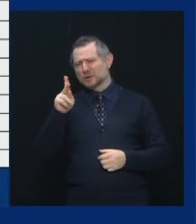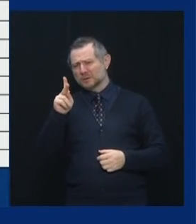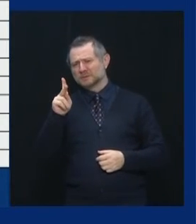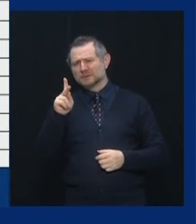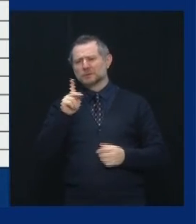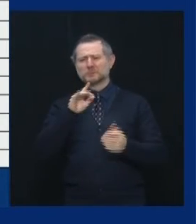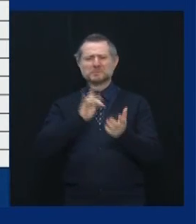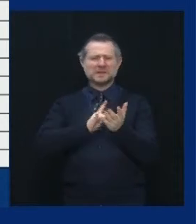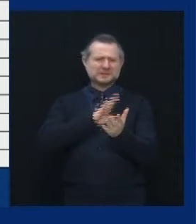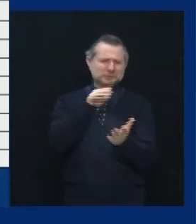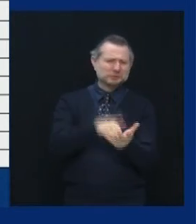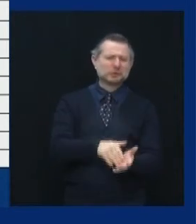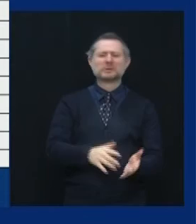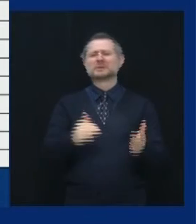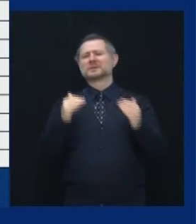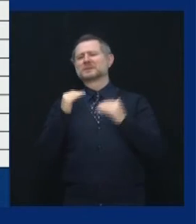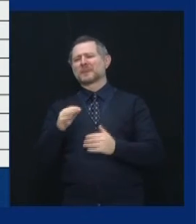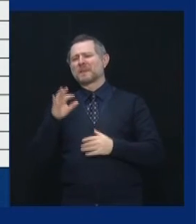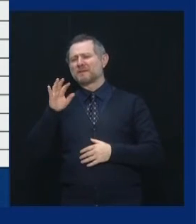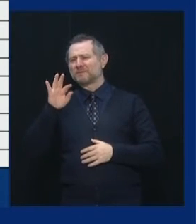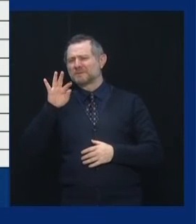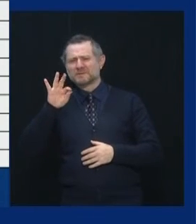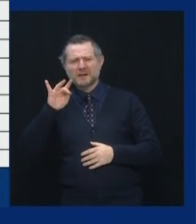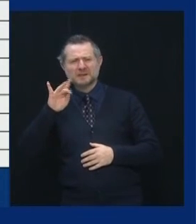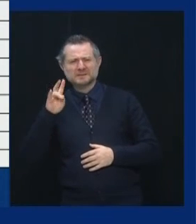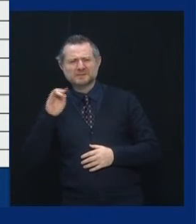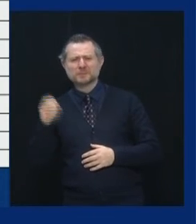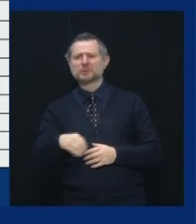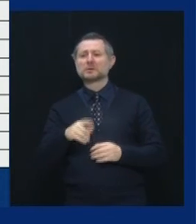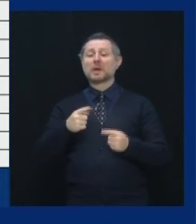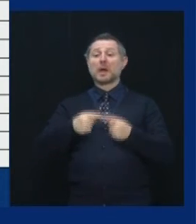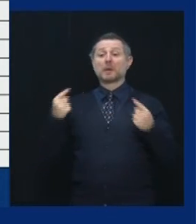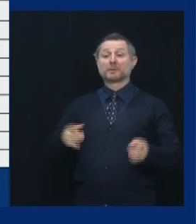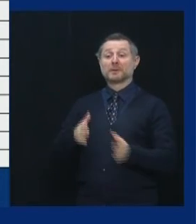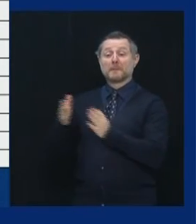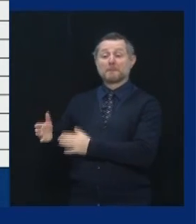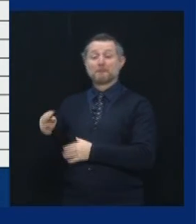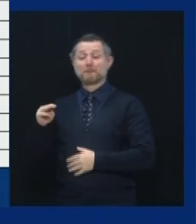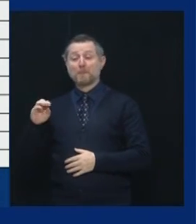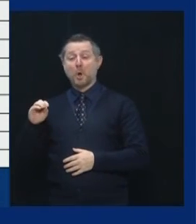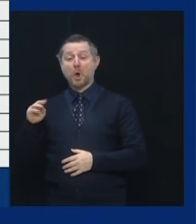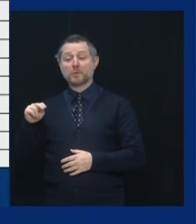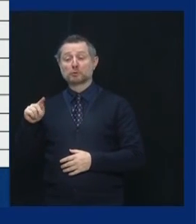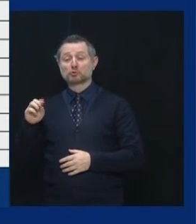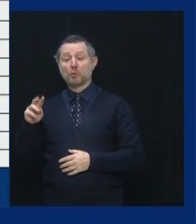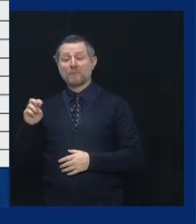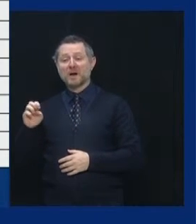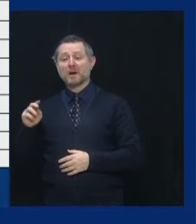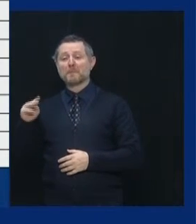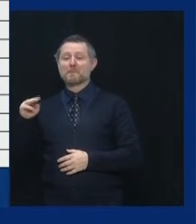UP STATE, 94%. THAT IS A TURNAROUND. ADIRONDACK MEDICAL FACILITY,